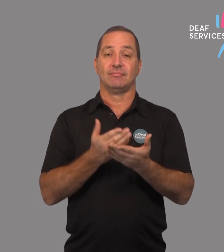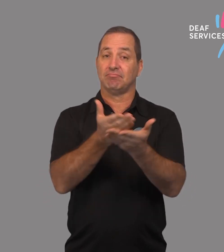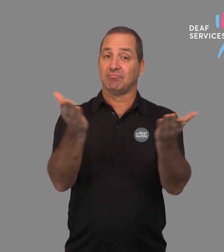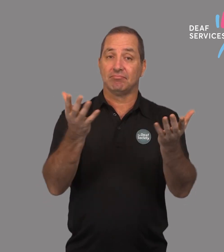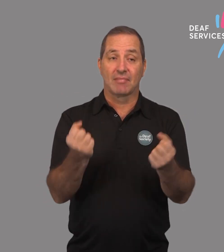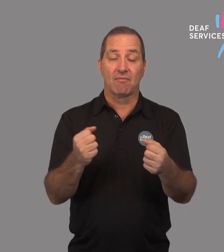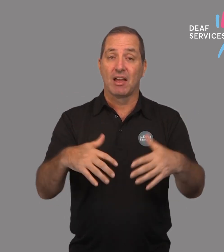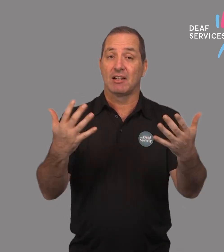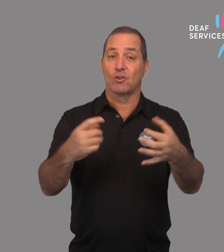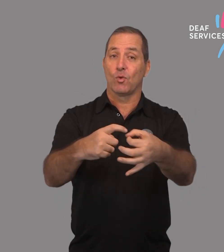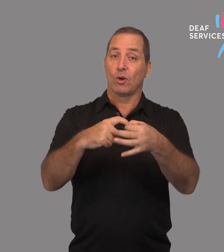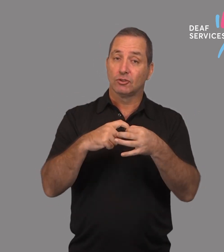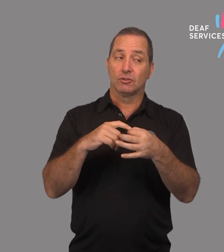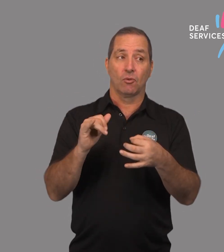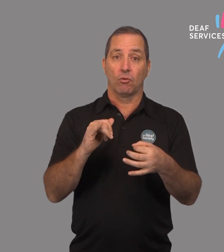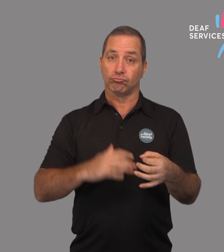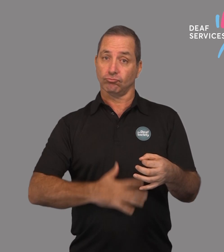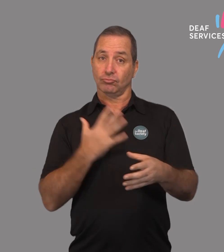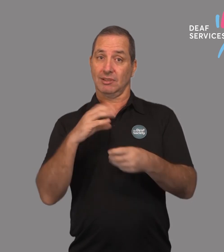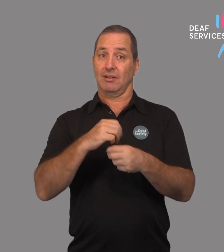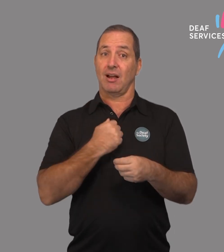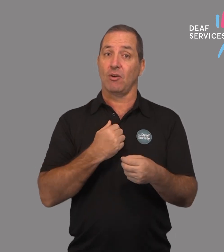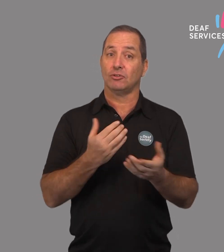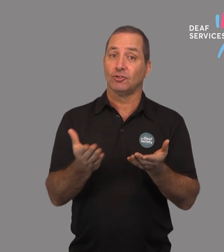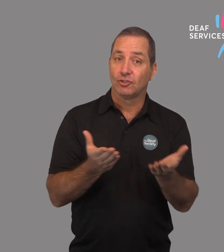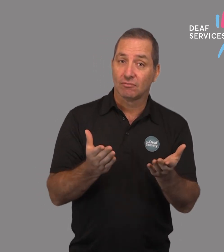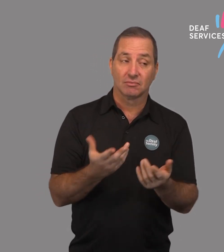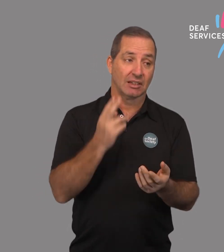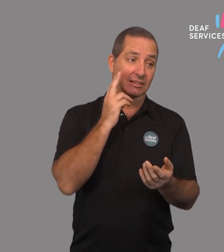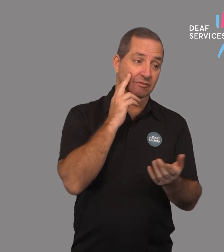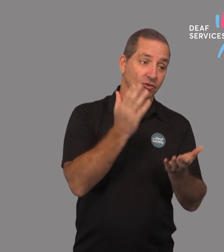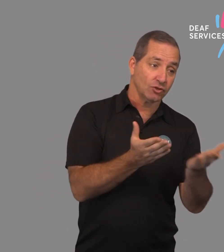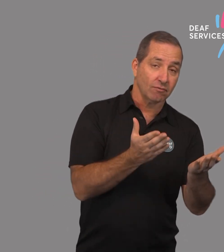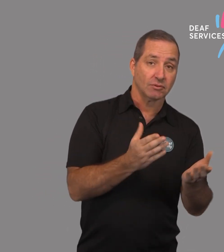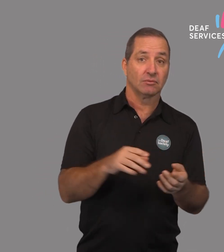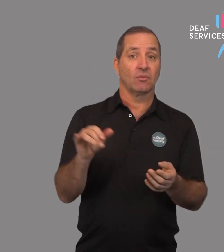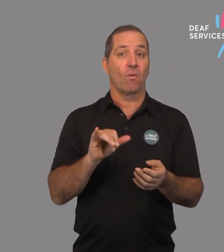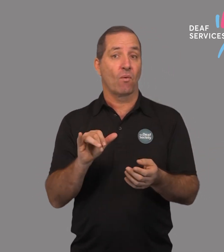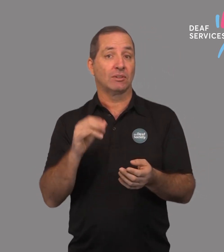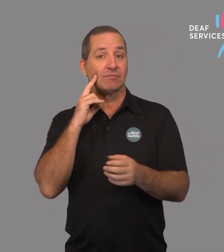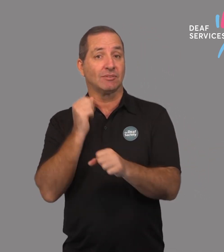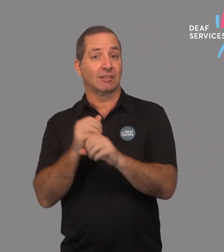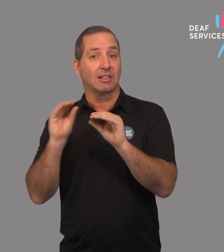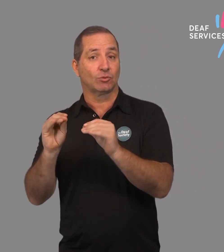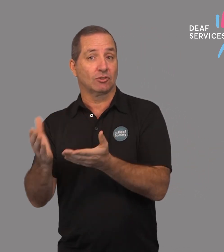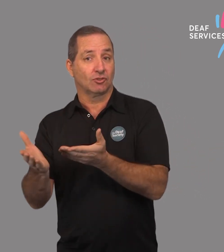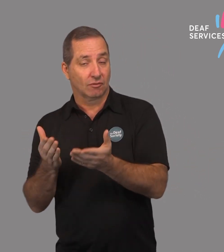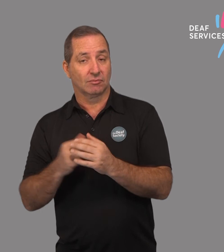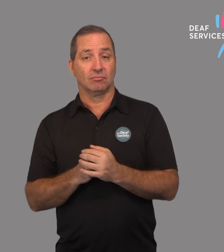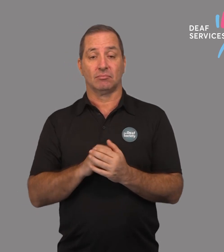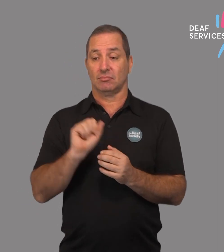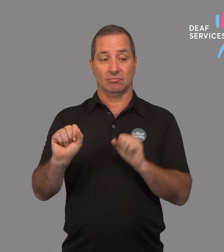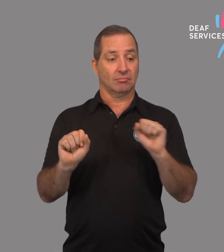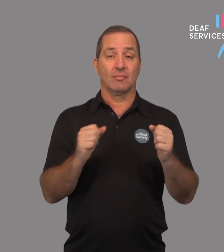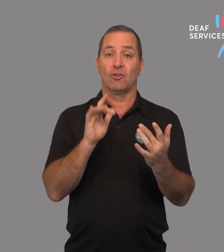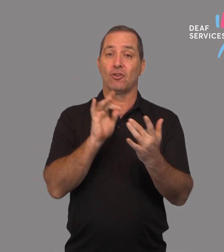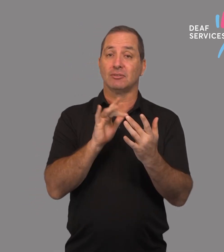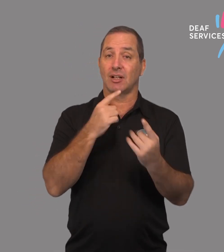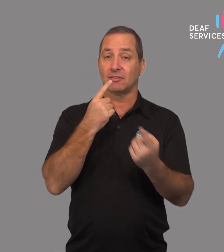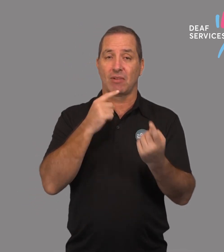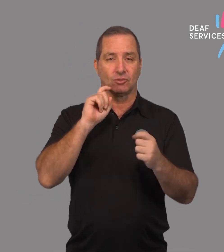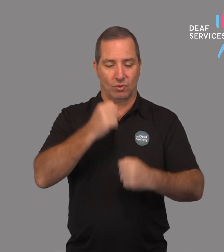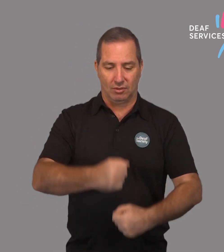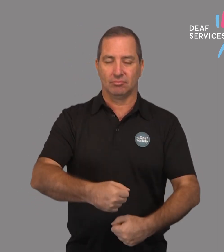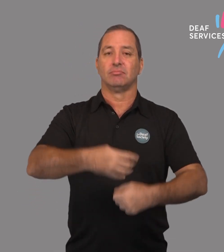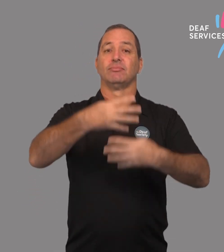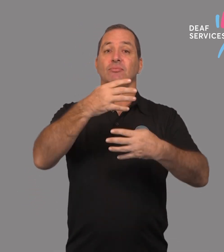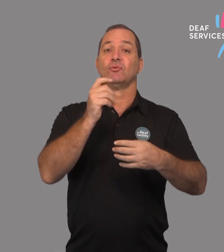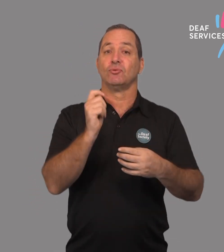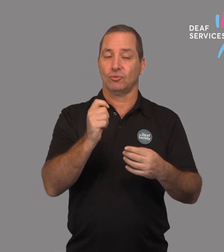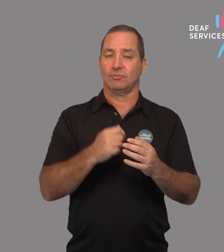If you have any questions or would be interested in our services, please contact us at: